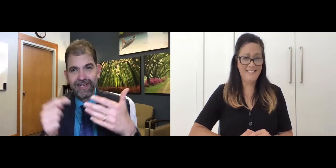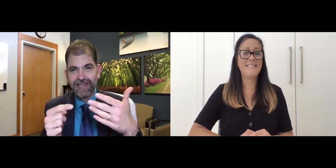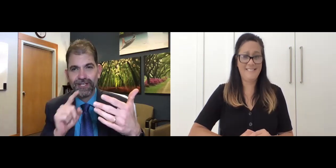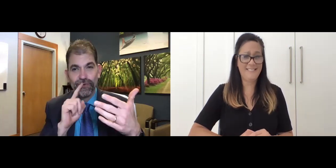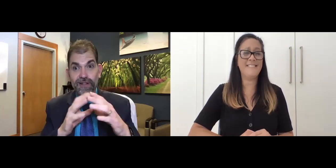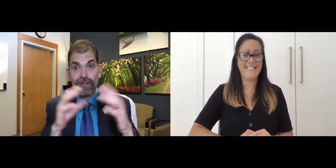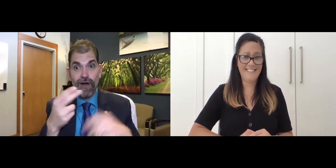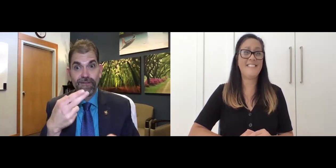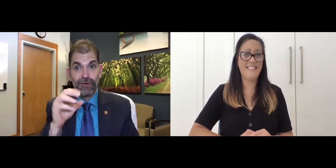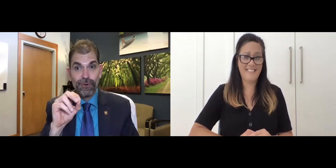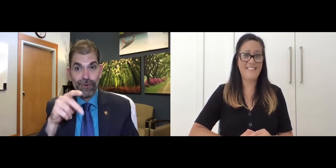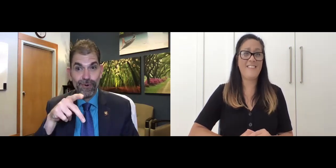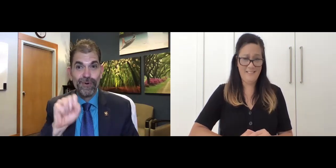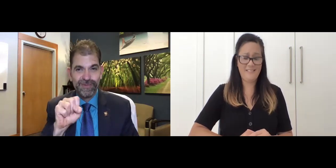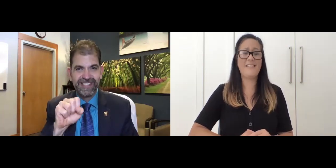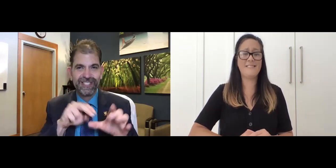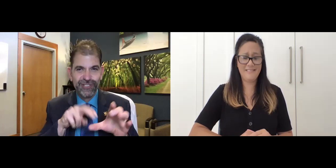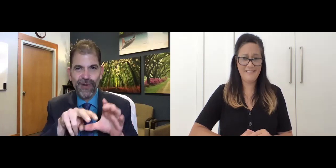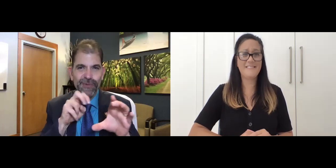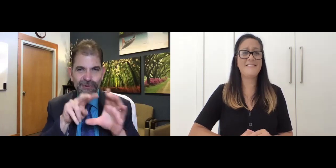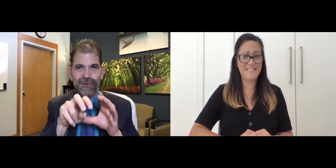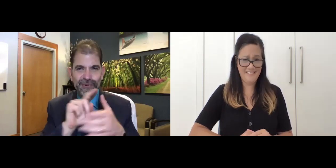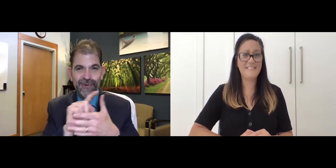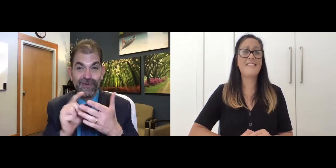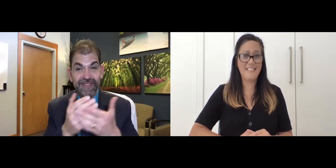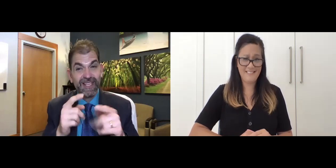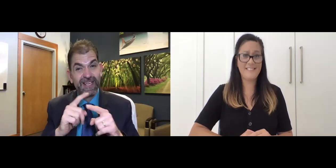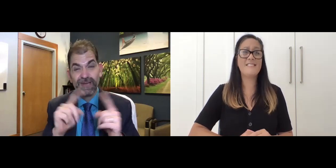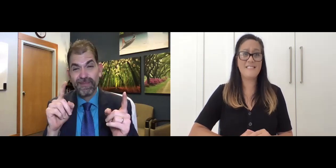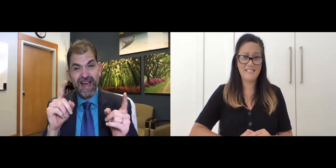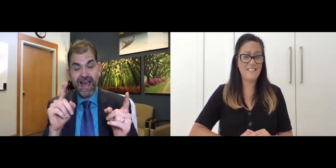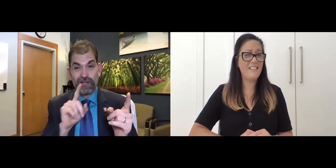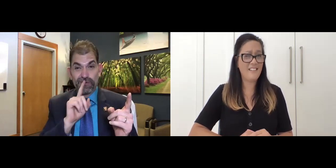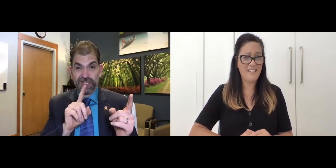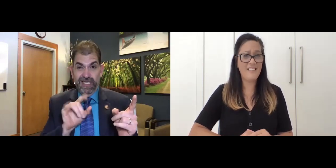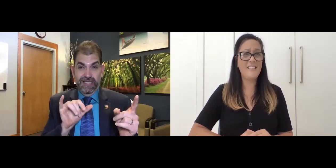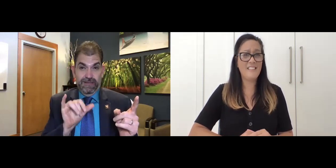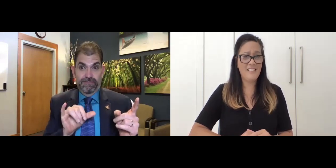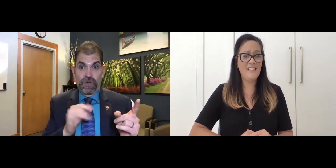etc. It's a lot of hoops to go through to get where I